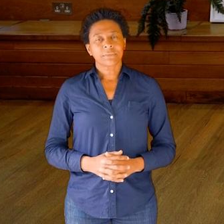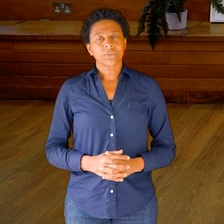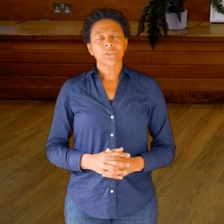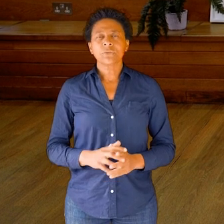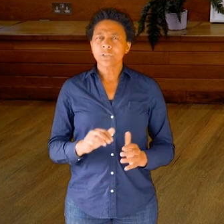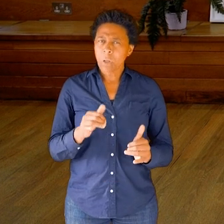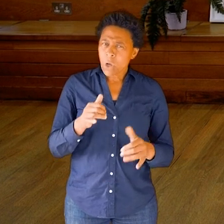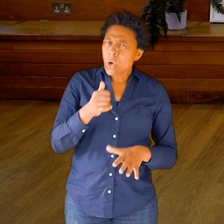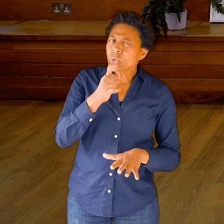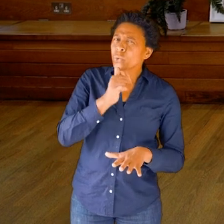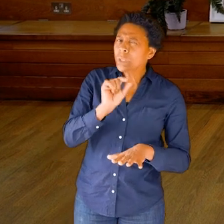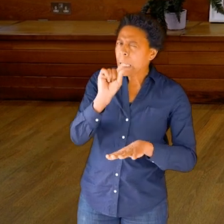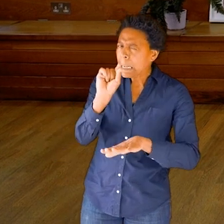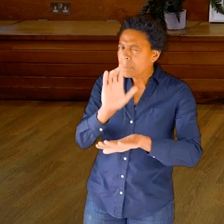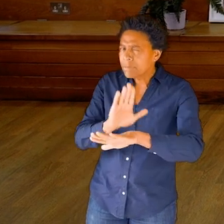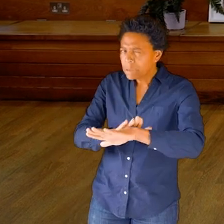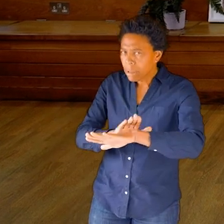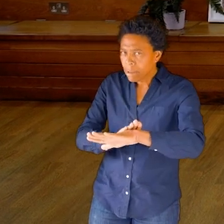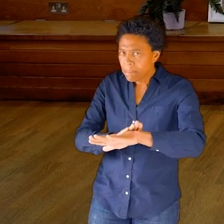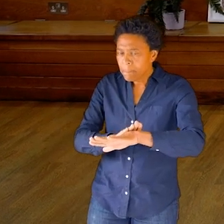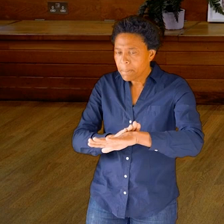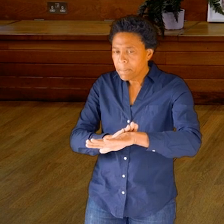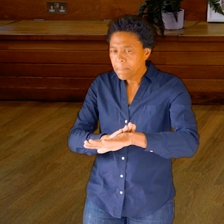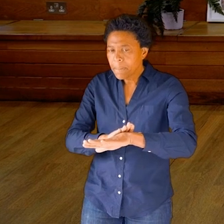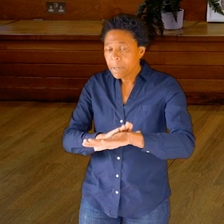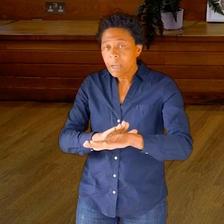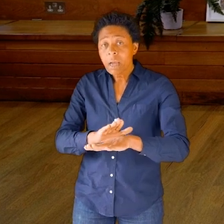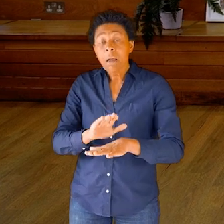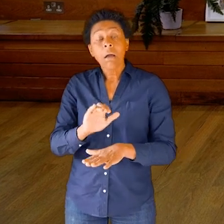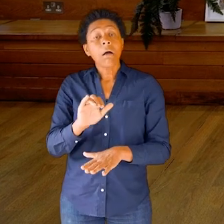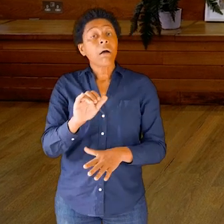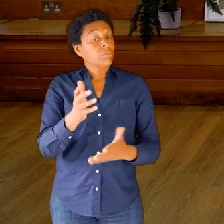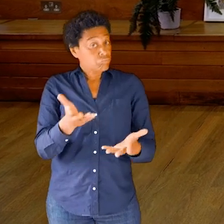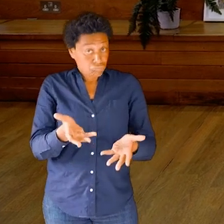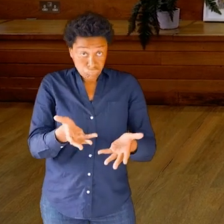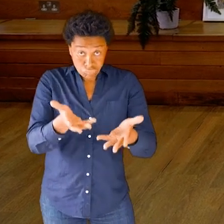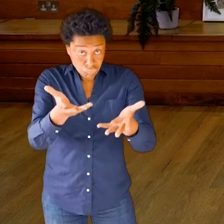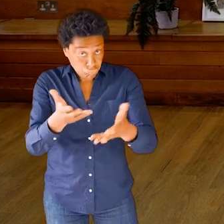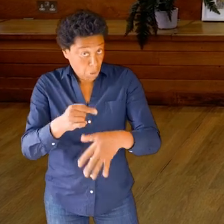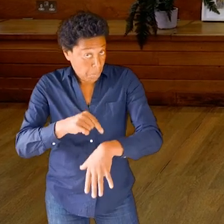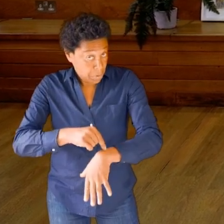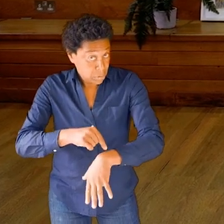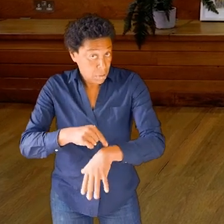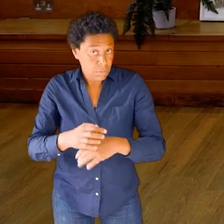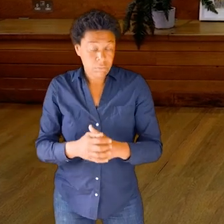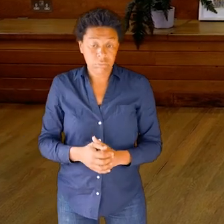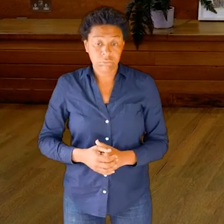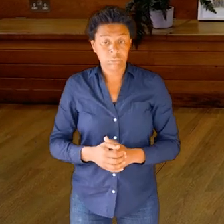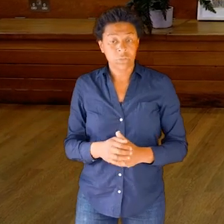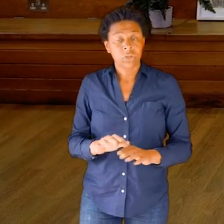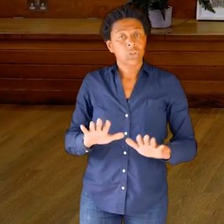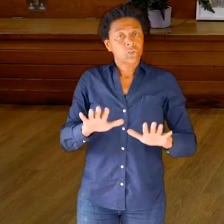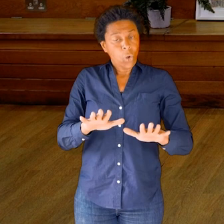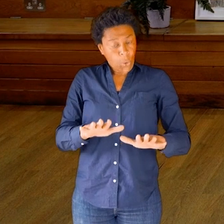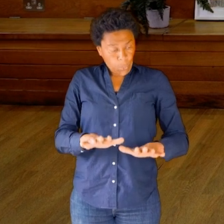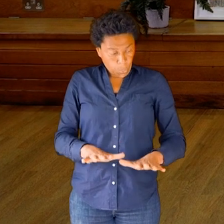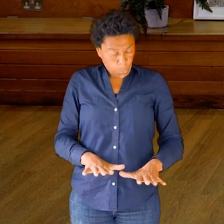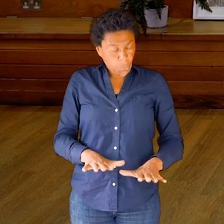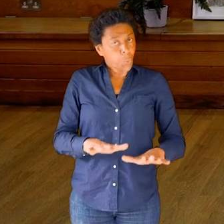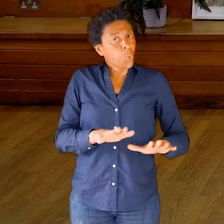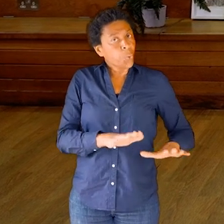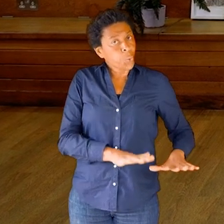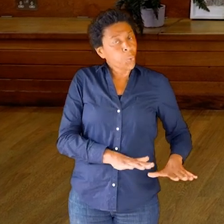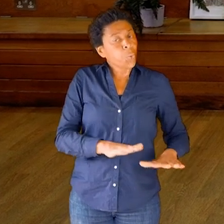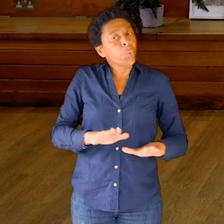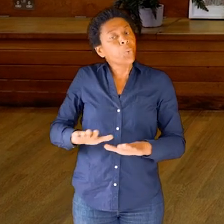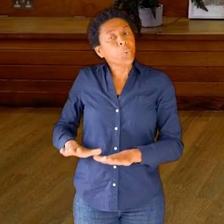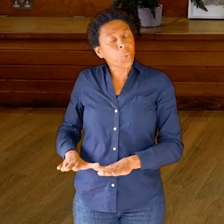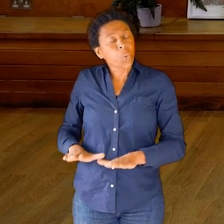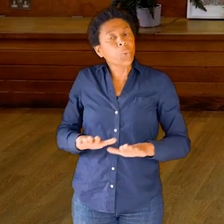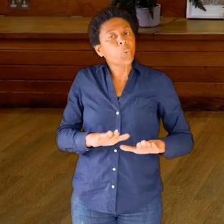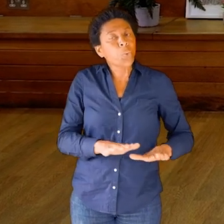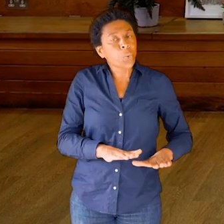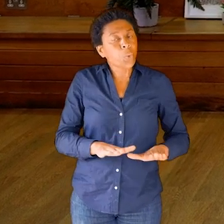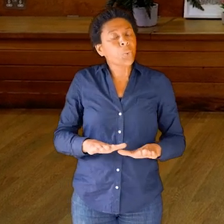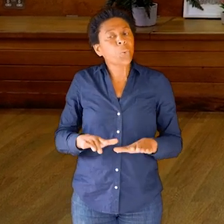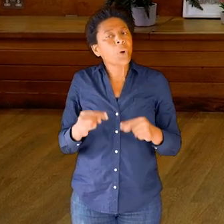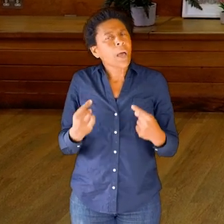And this may take some time so feel free to give a little extra time to …